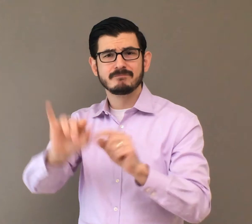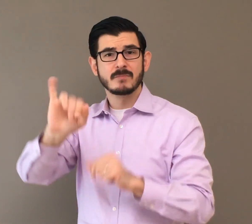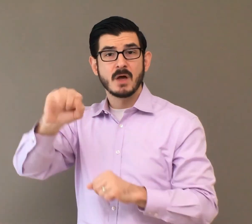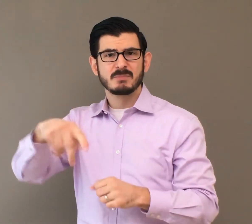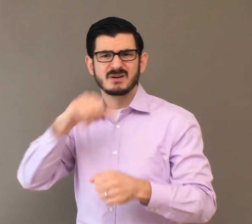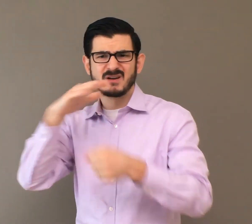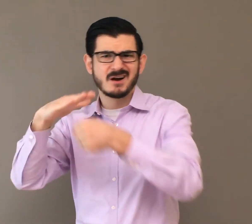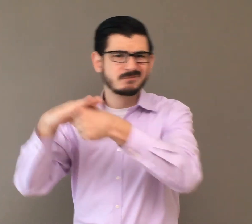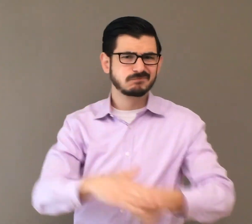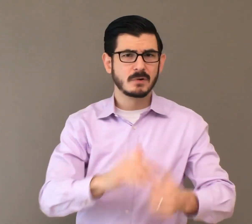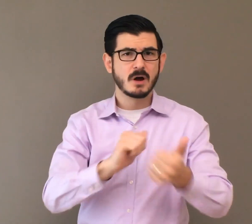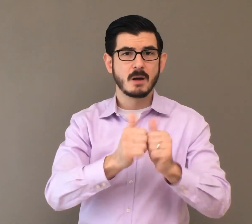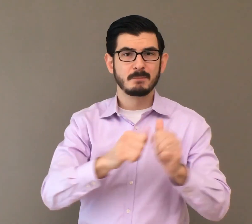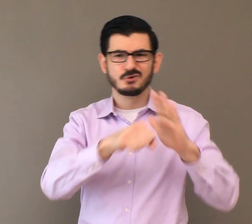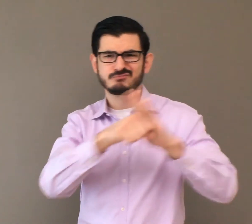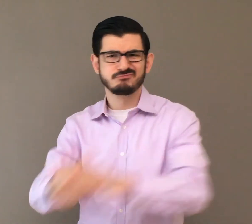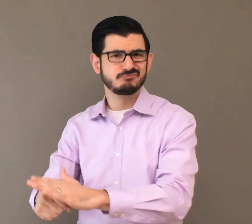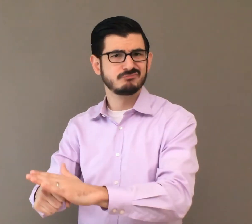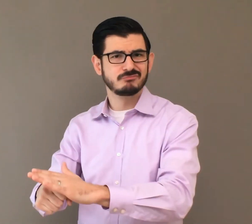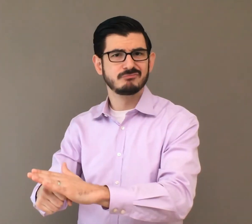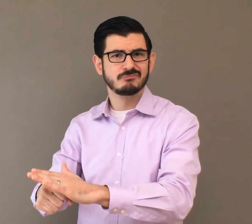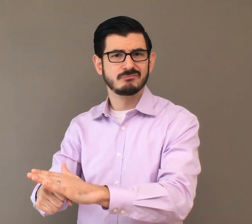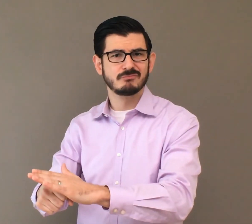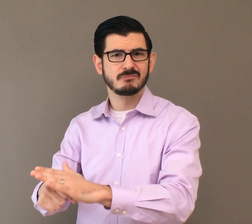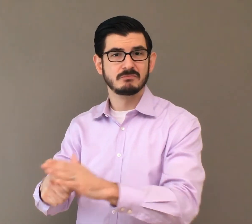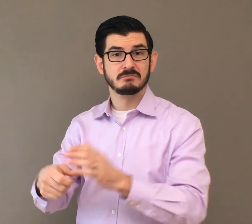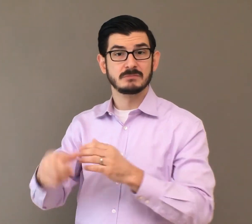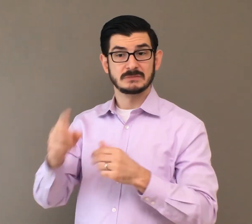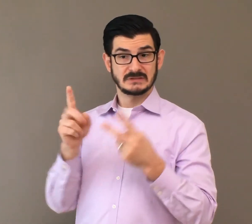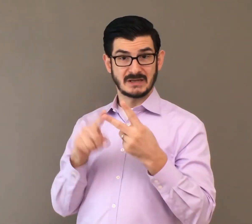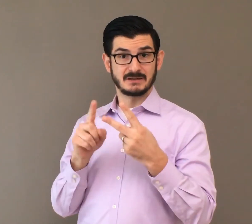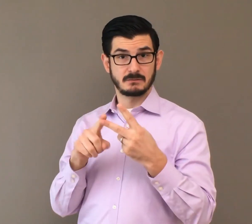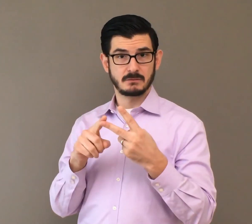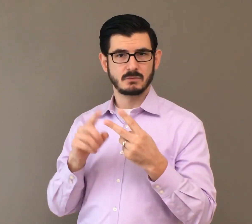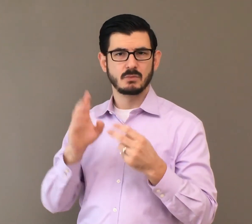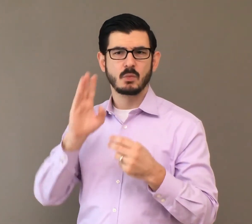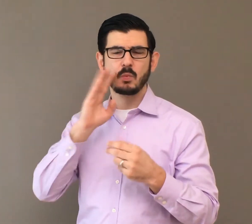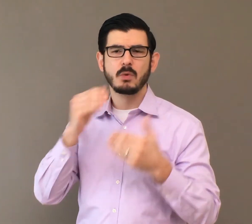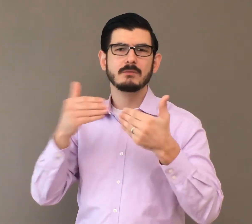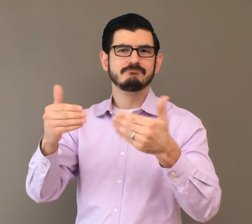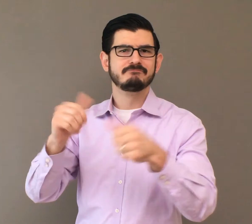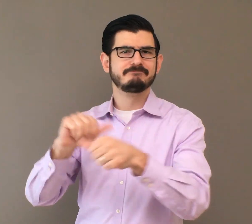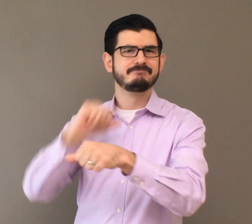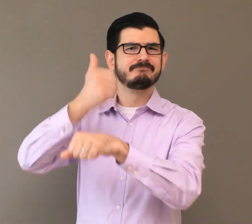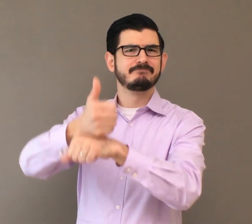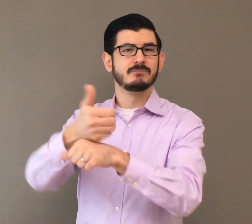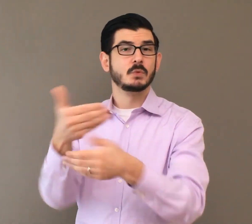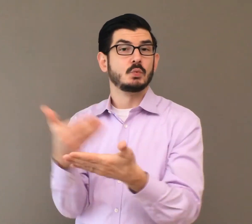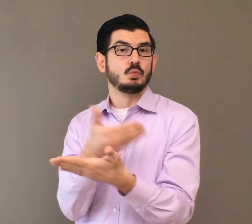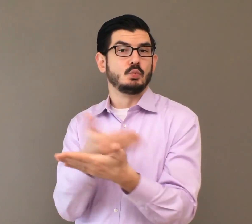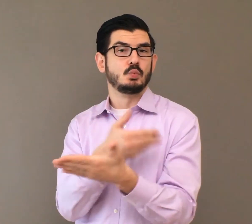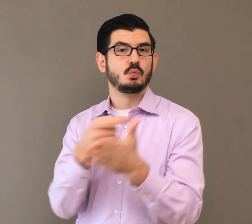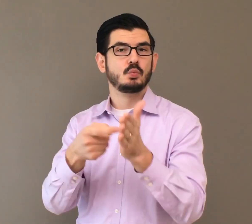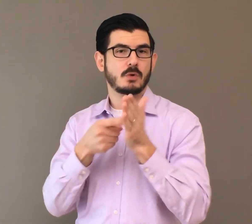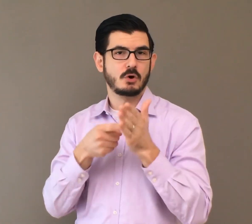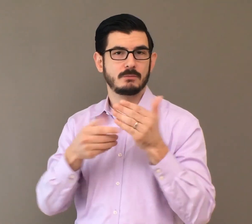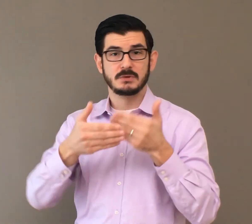in the internet marketplace.